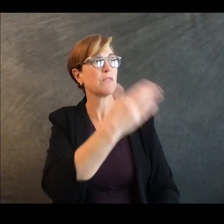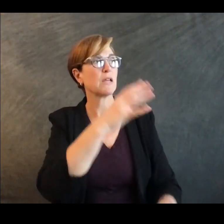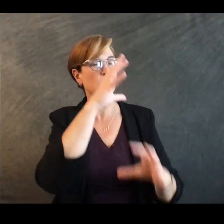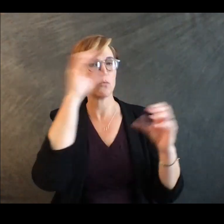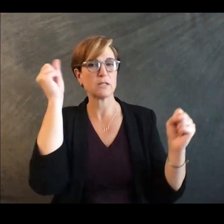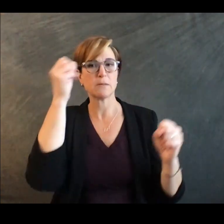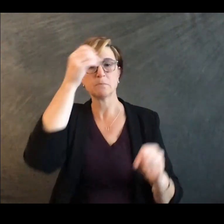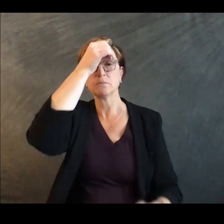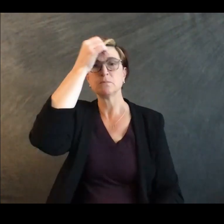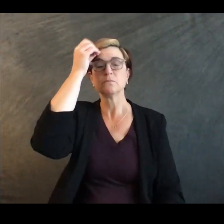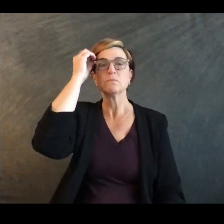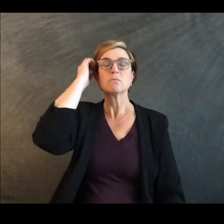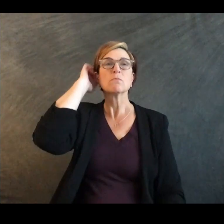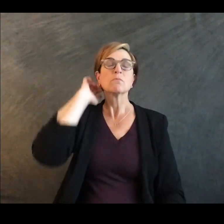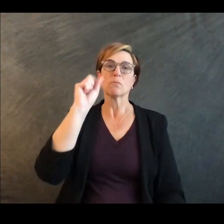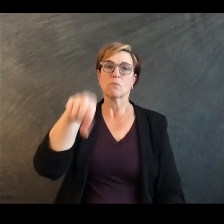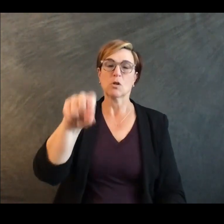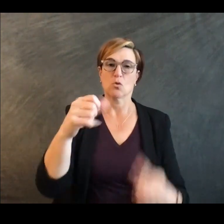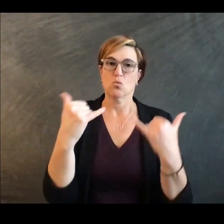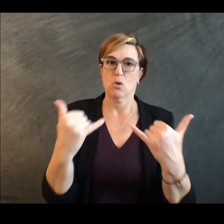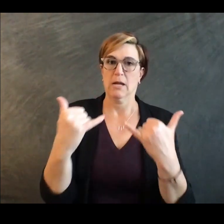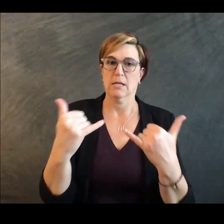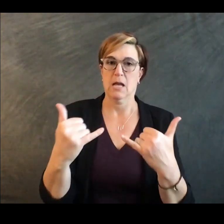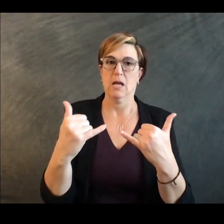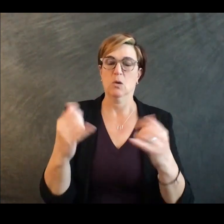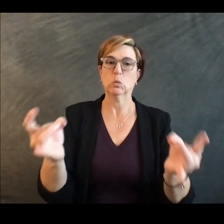problem of an exacerbation of a health disparity